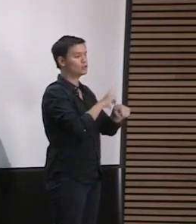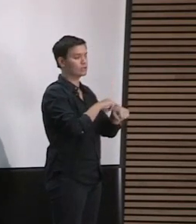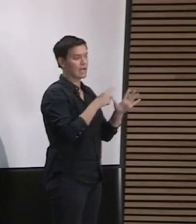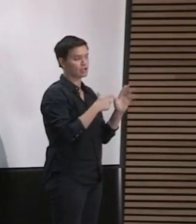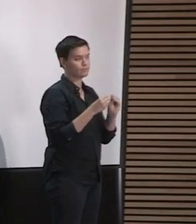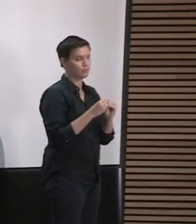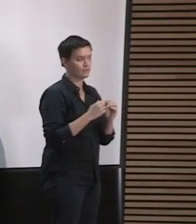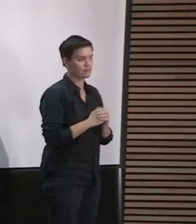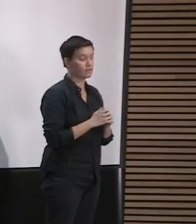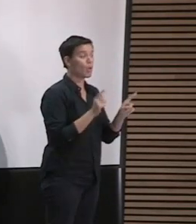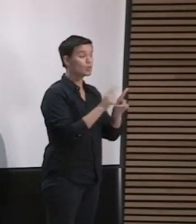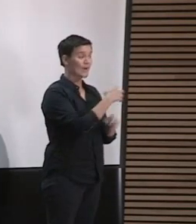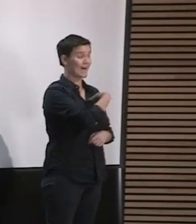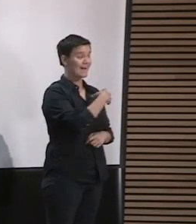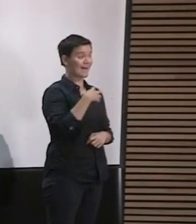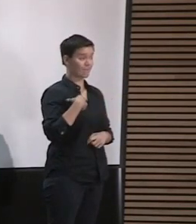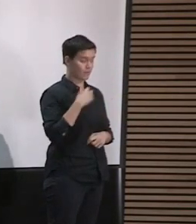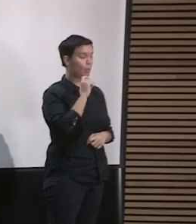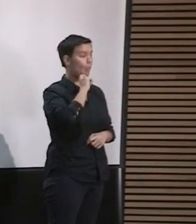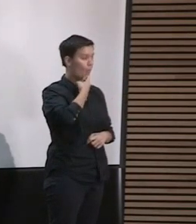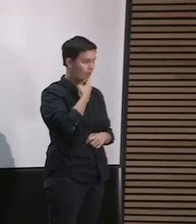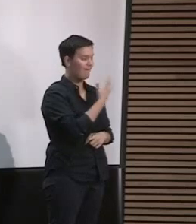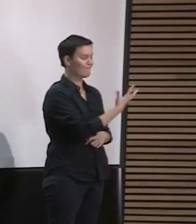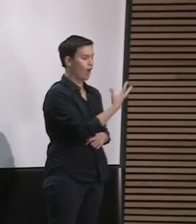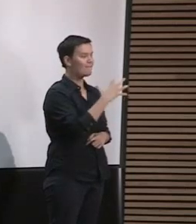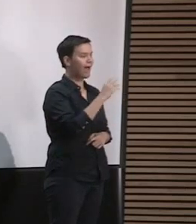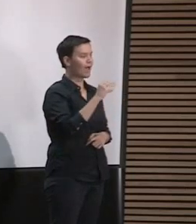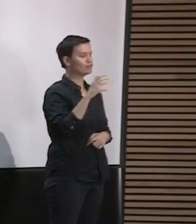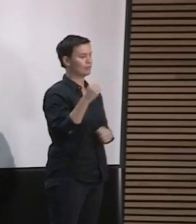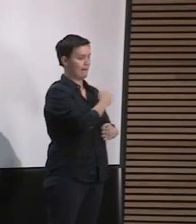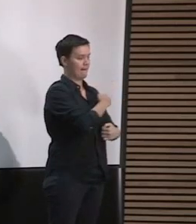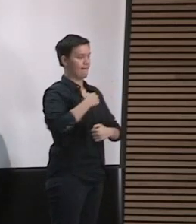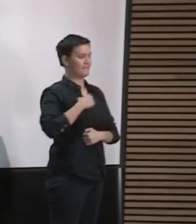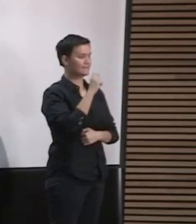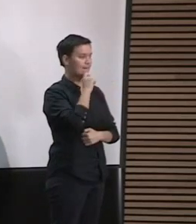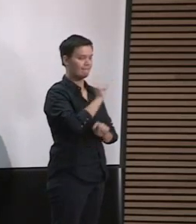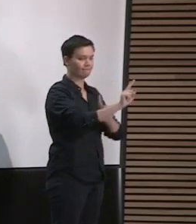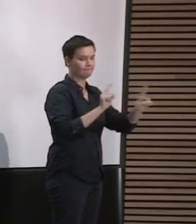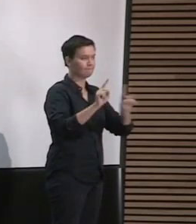health unit is faring currently. Finally, the